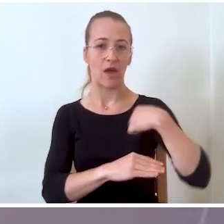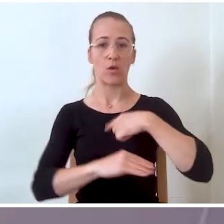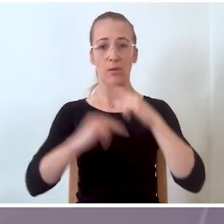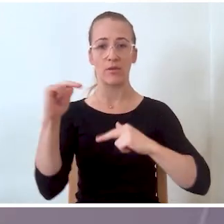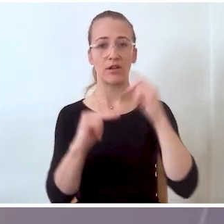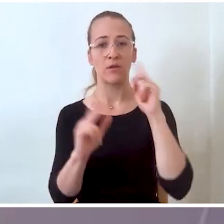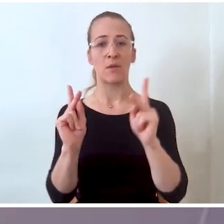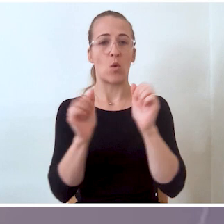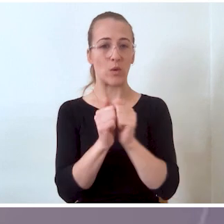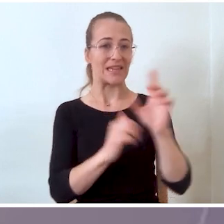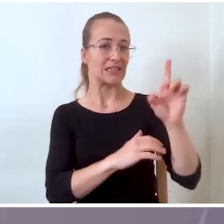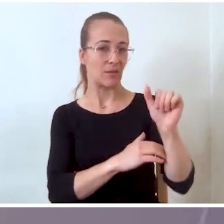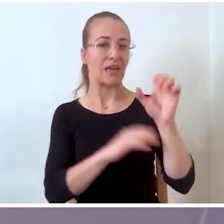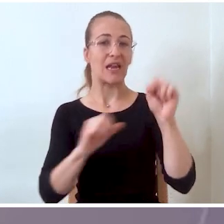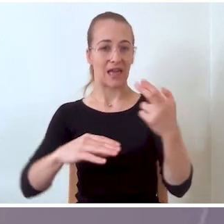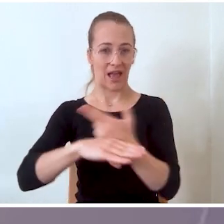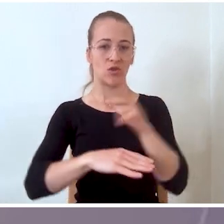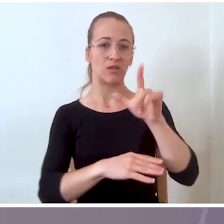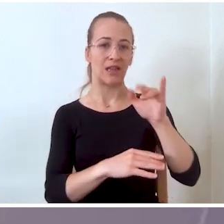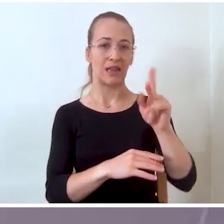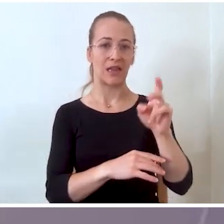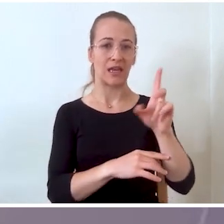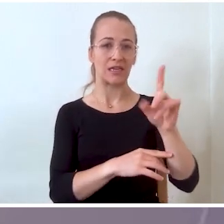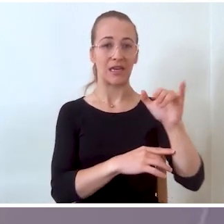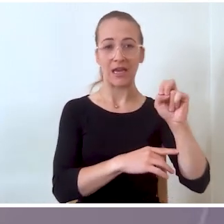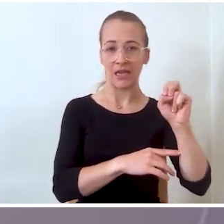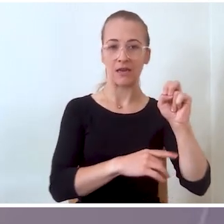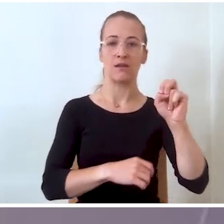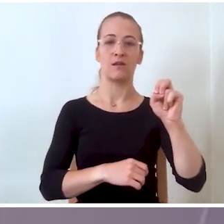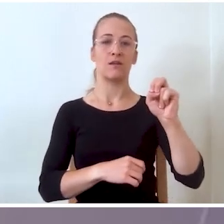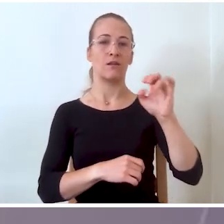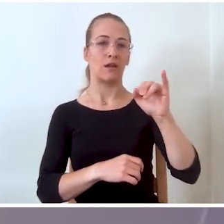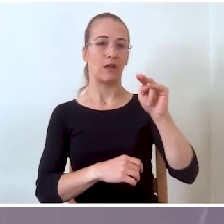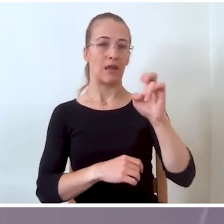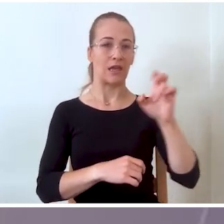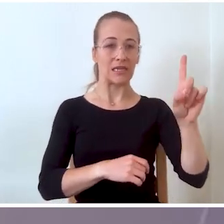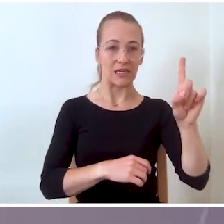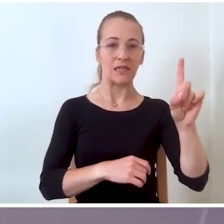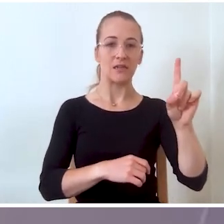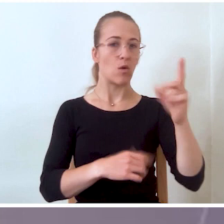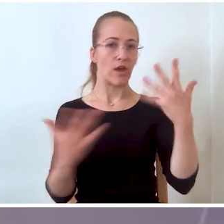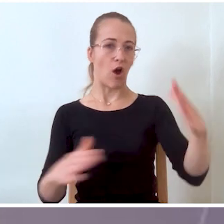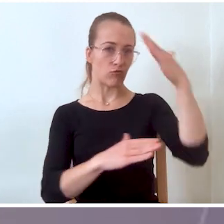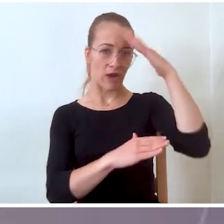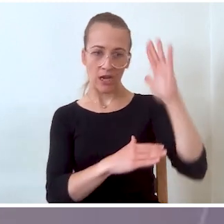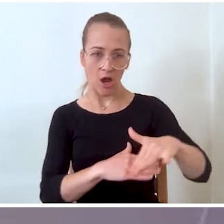for people with disabilities can be used by LinkedIn and Indeed in time. We know that, and so as long as we build